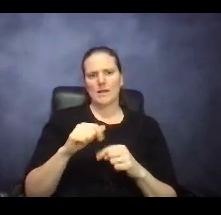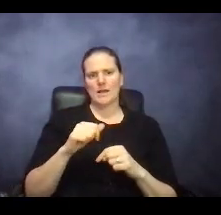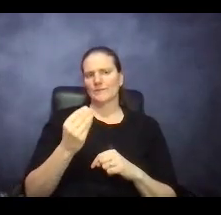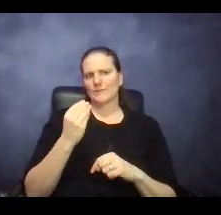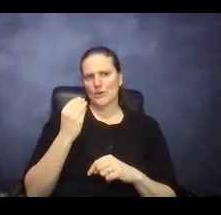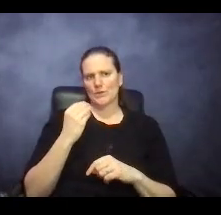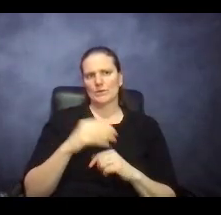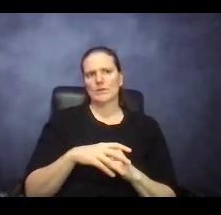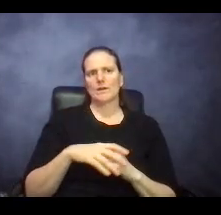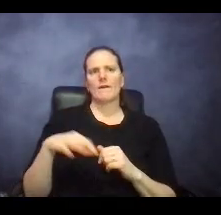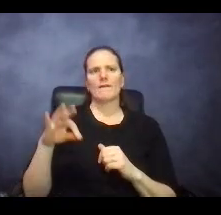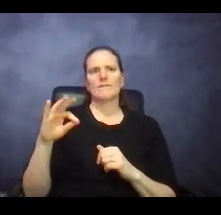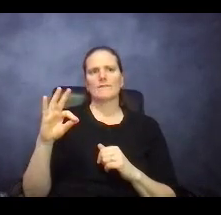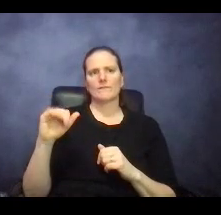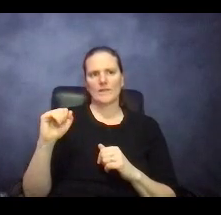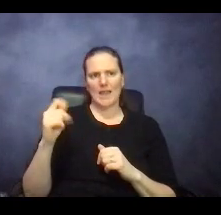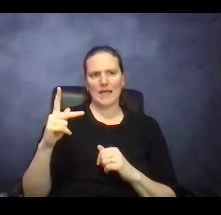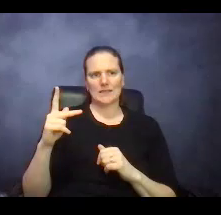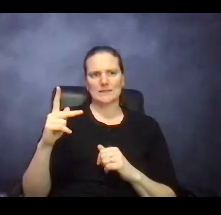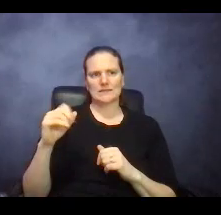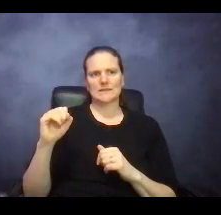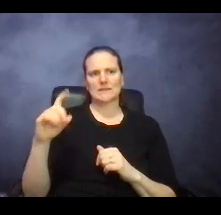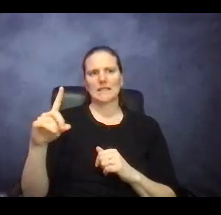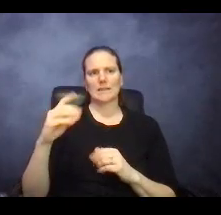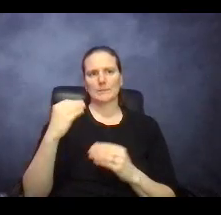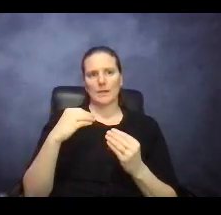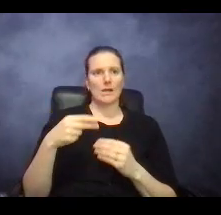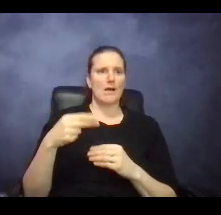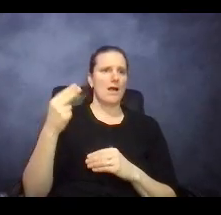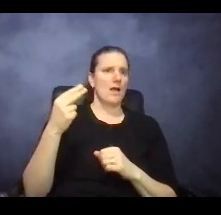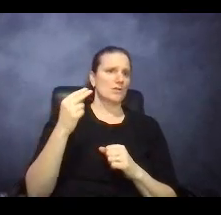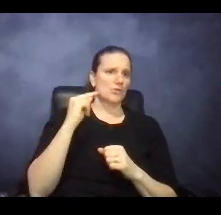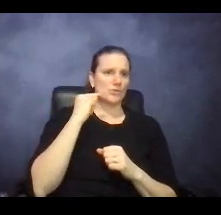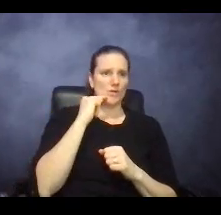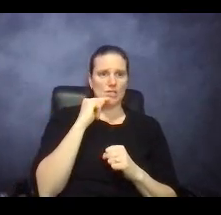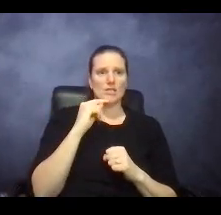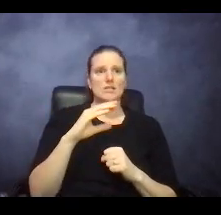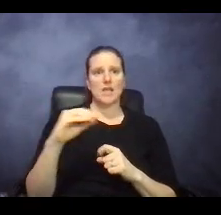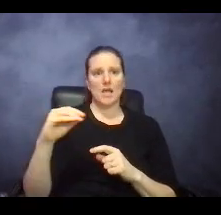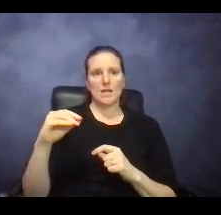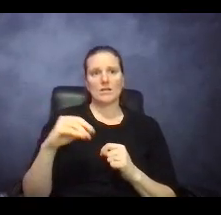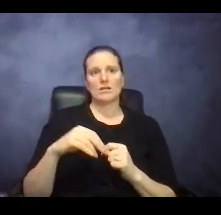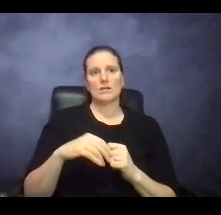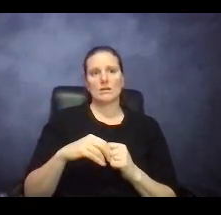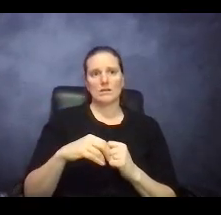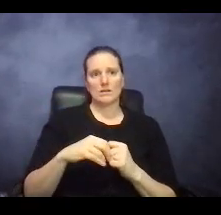Flax seeded meal is highly nutritious and also has less fiber.